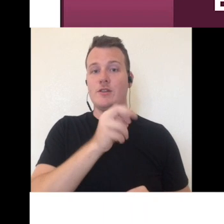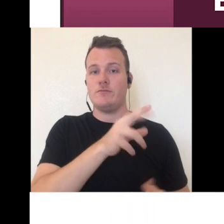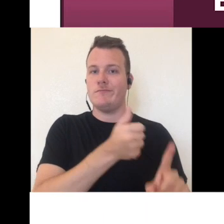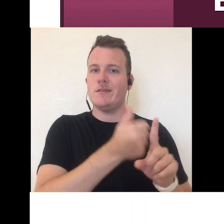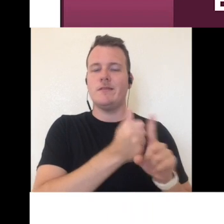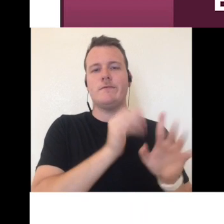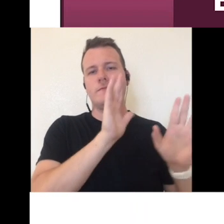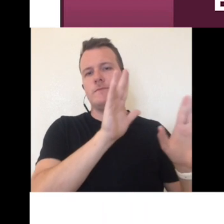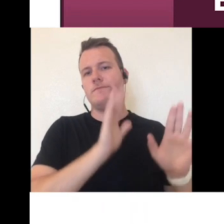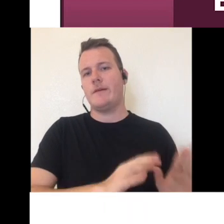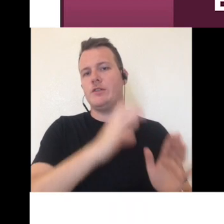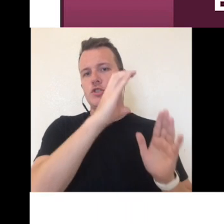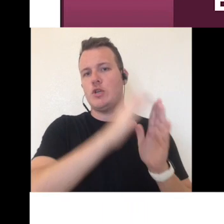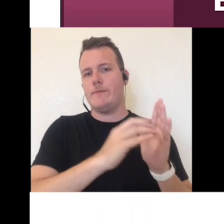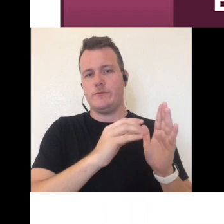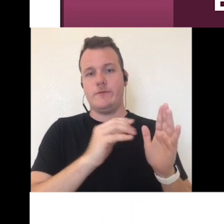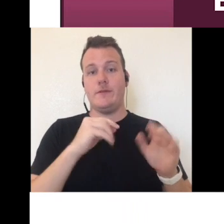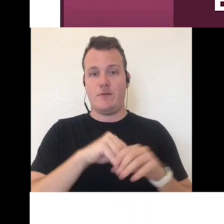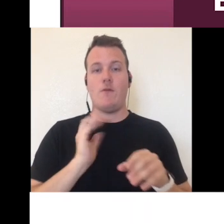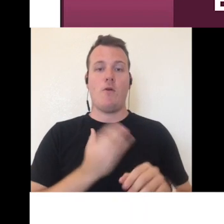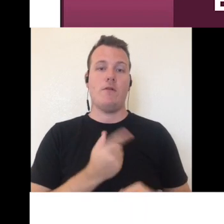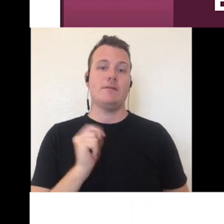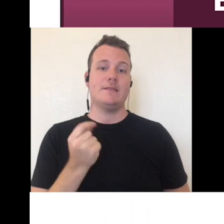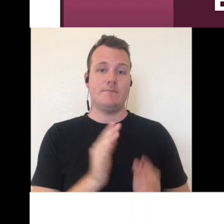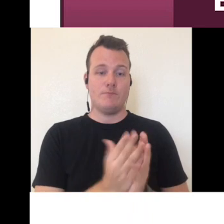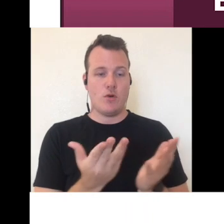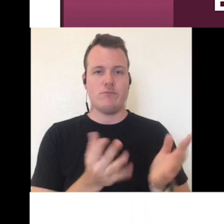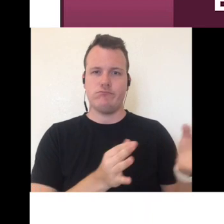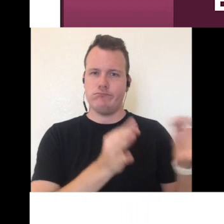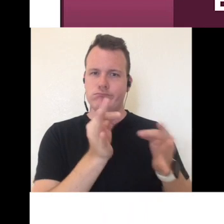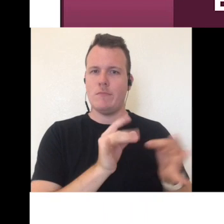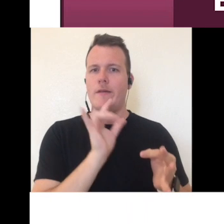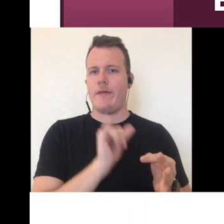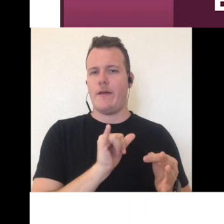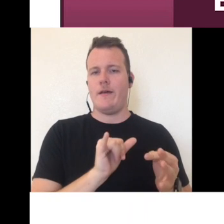Glaser has a fabulous chapter on a detailed policy and procedures manual in